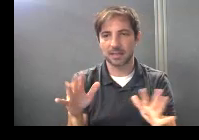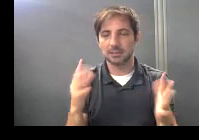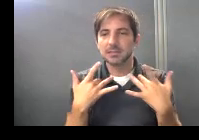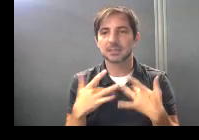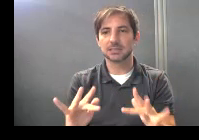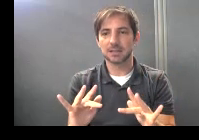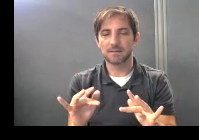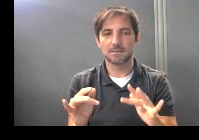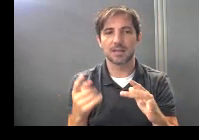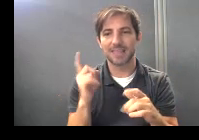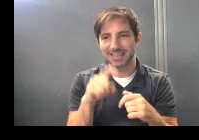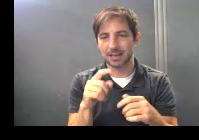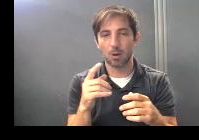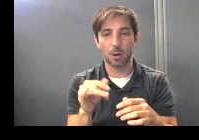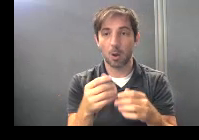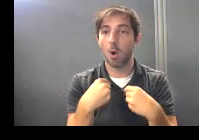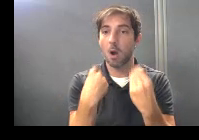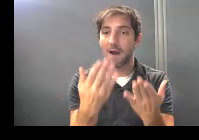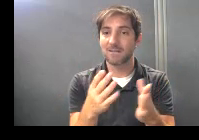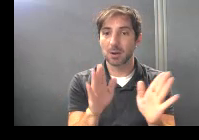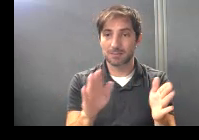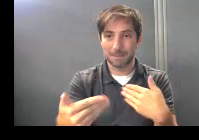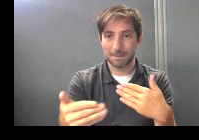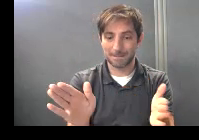SPACE. OFFERING SENSORY FRIENDLY PROGRAMMING WHERE